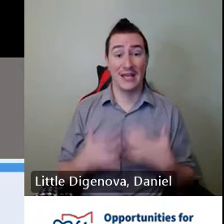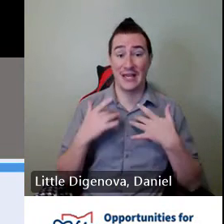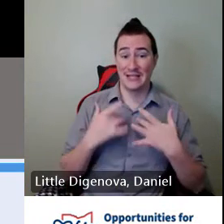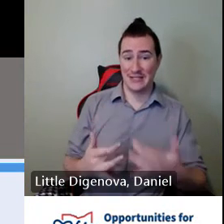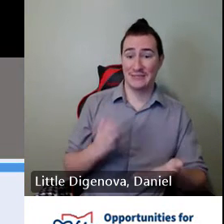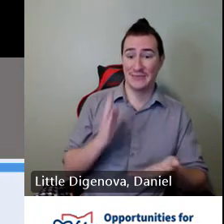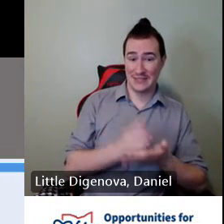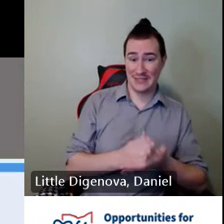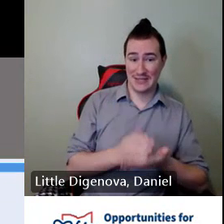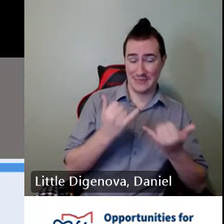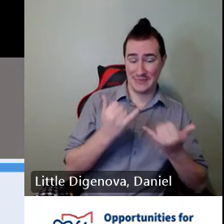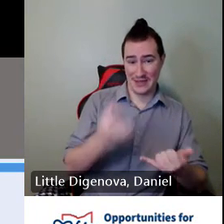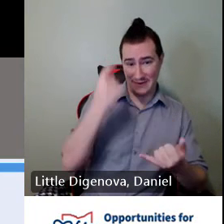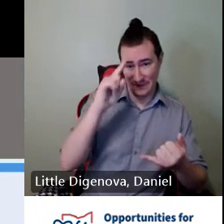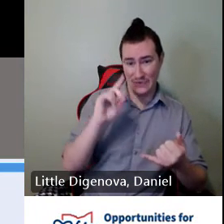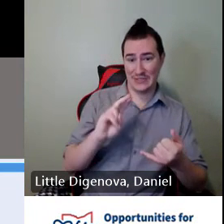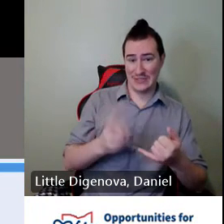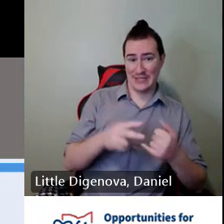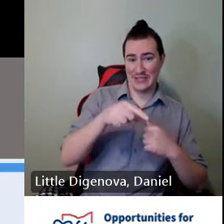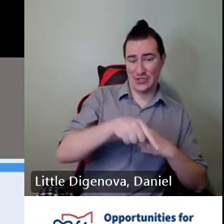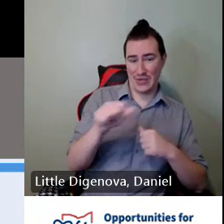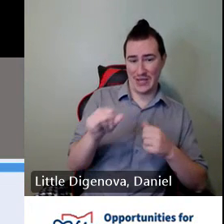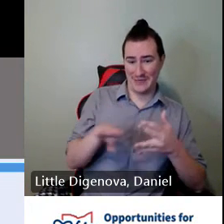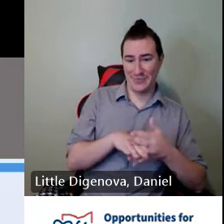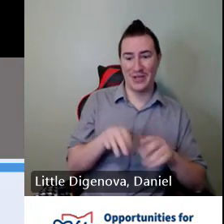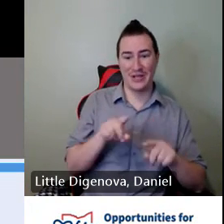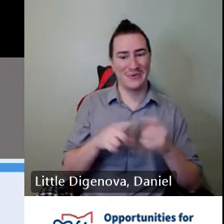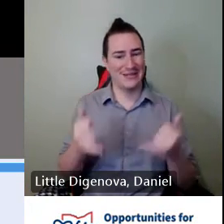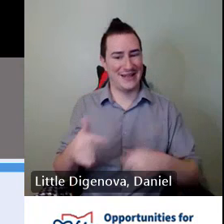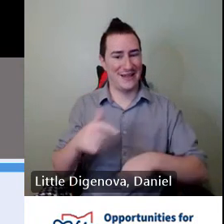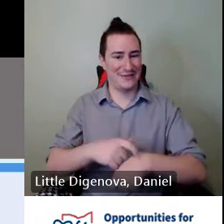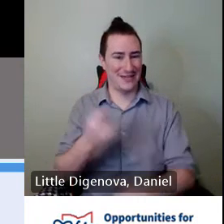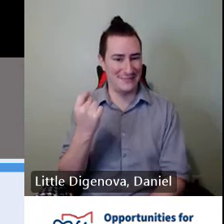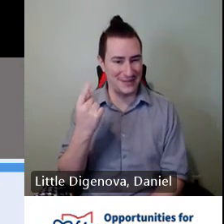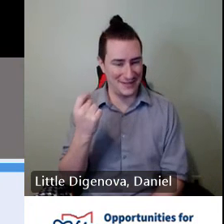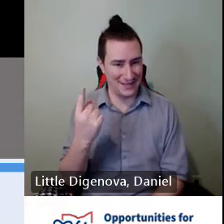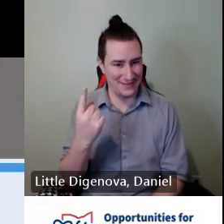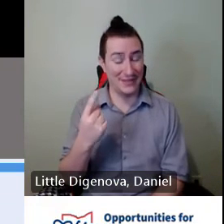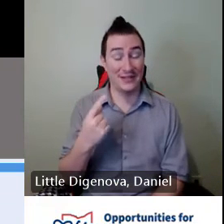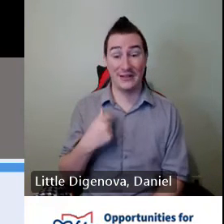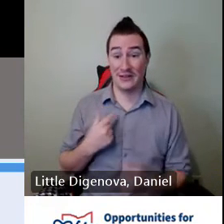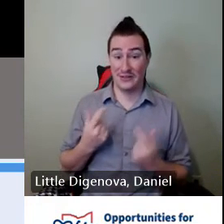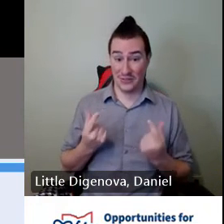answers break, but we are at the 11:00 o'clock hour. I think what I'm going to suggest is that we conclude the